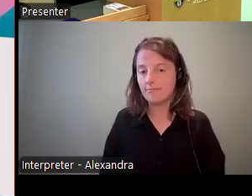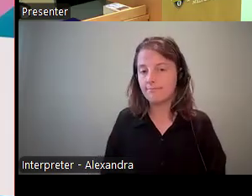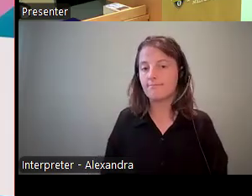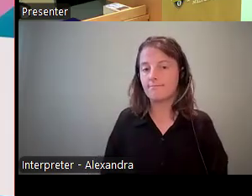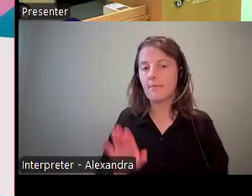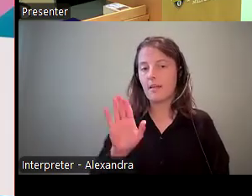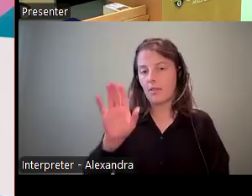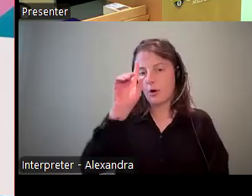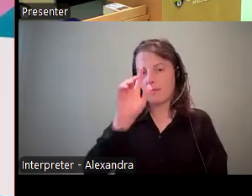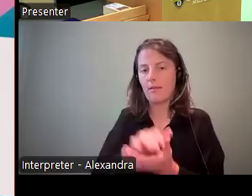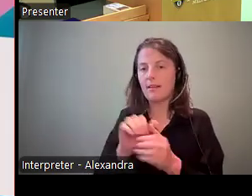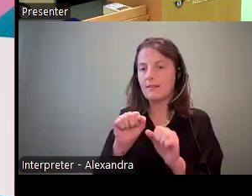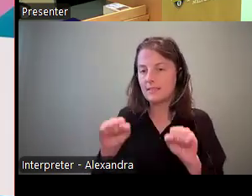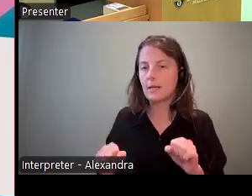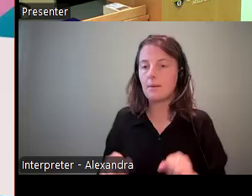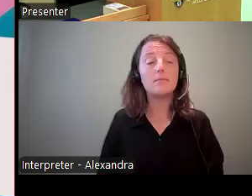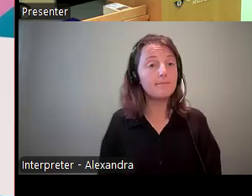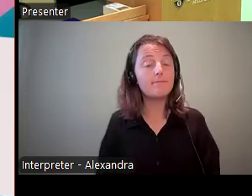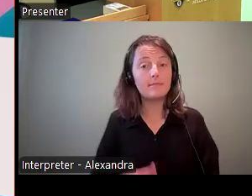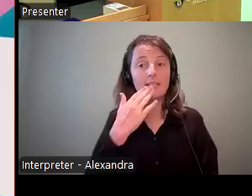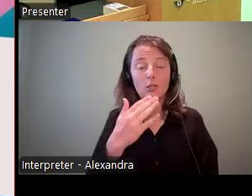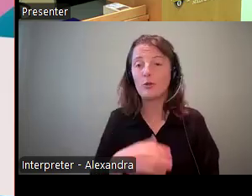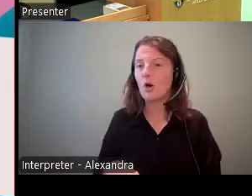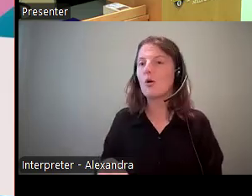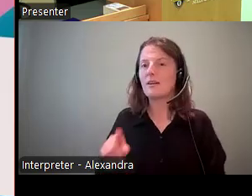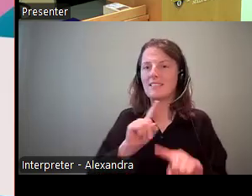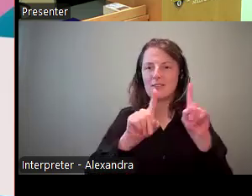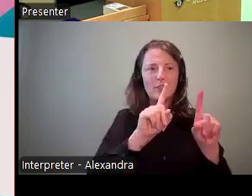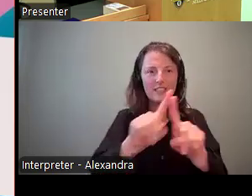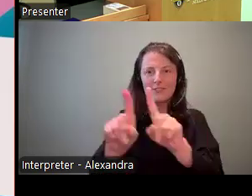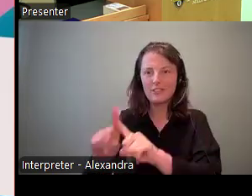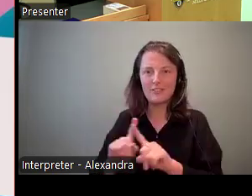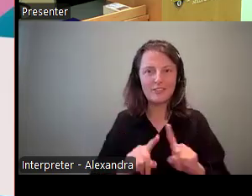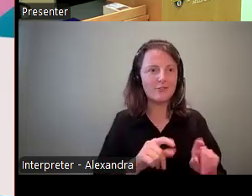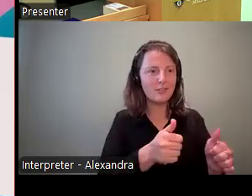we've got a mixed bag here, but I love the discussion. I love the positions that were